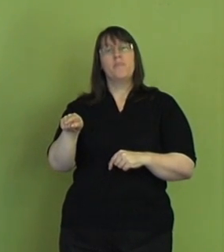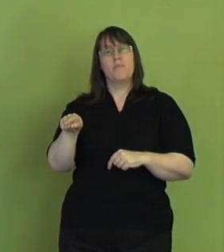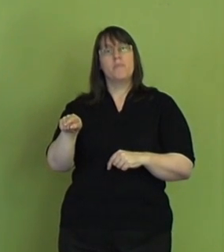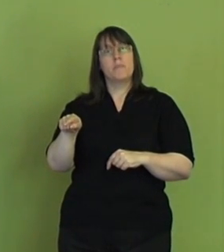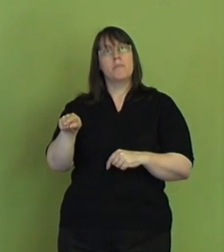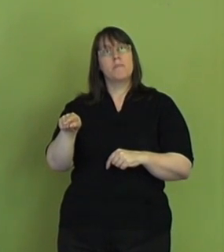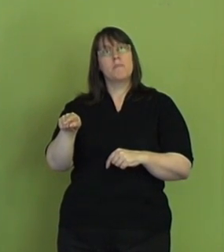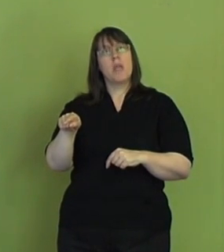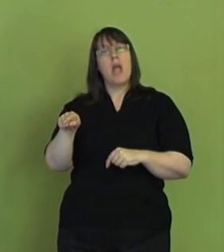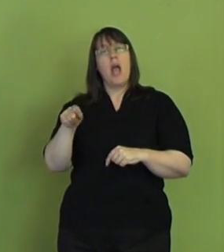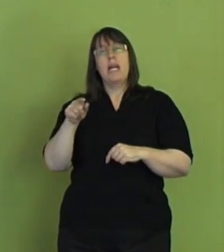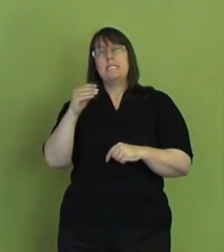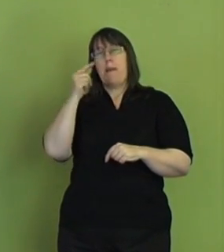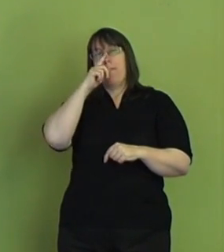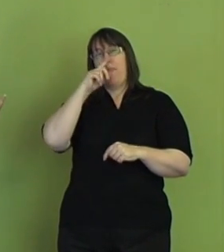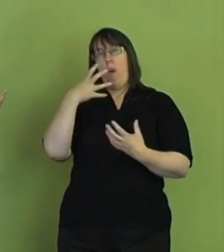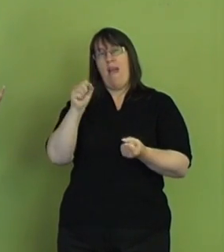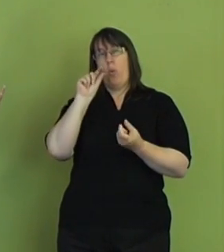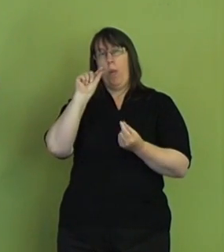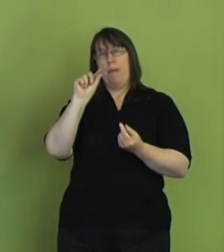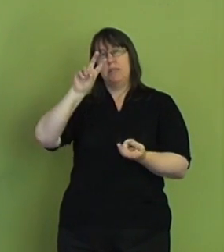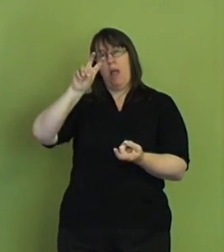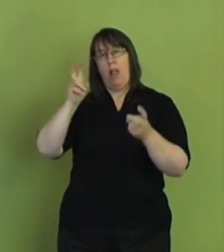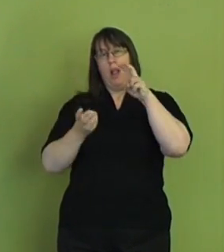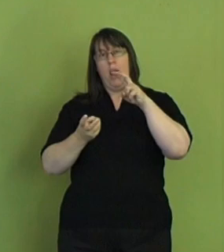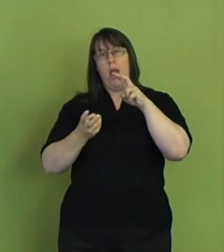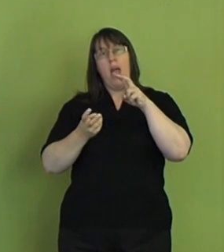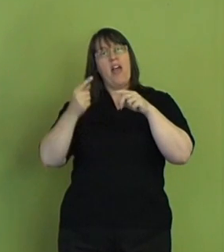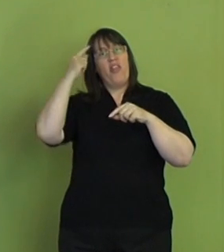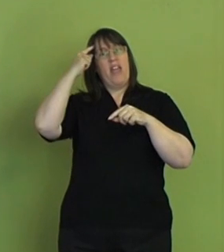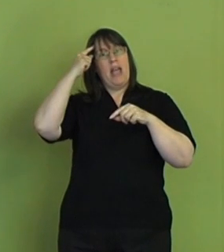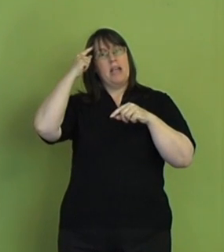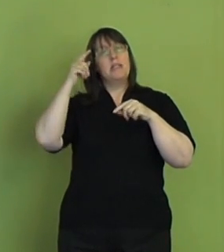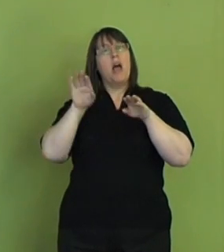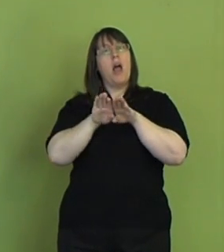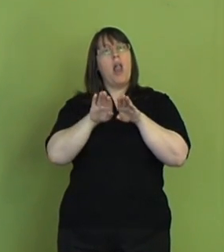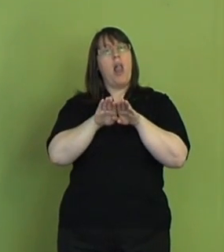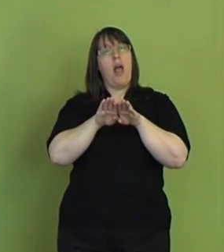been misconstrued into a sense of a linear approach,